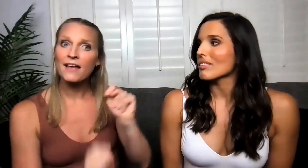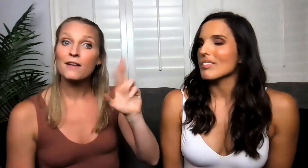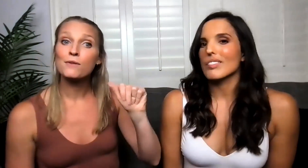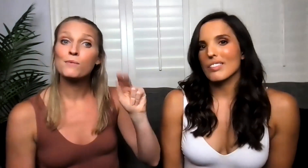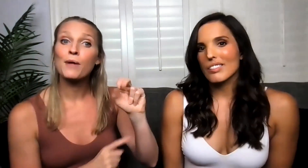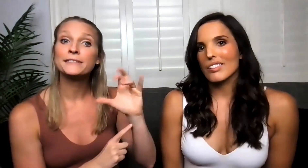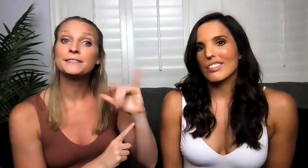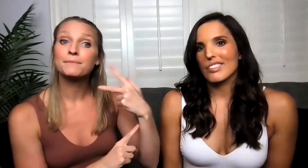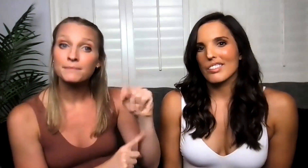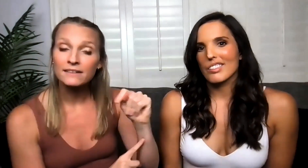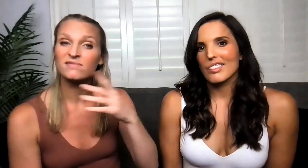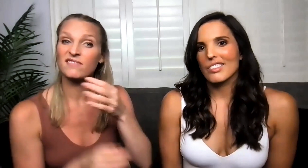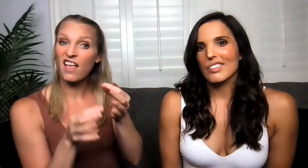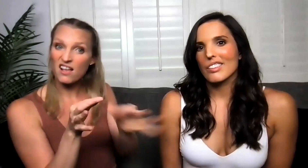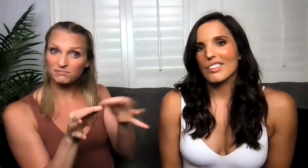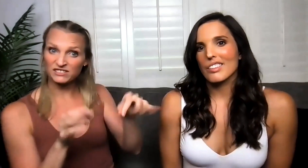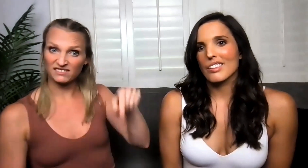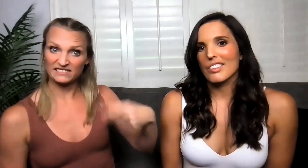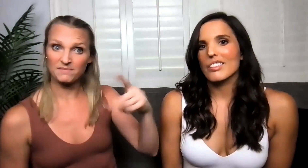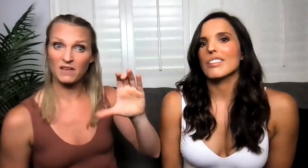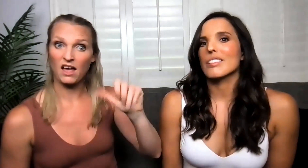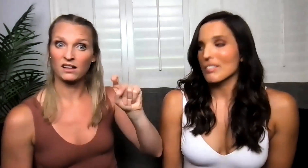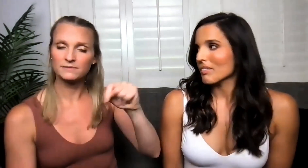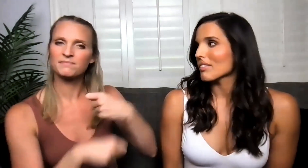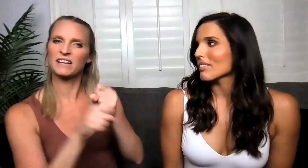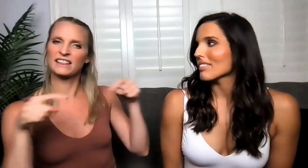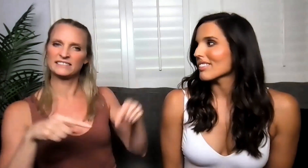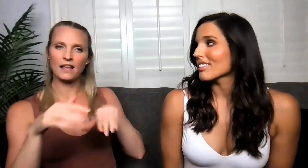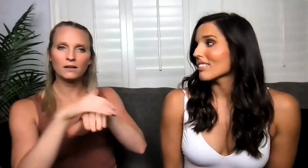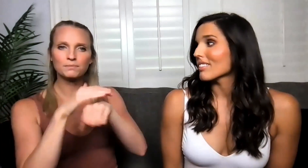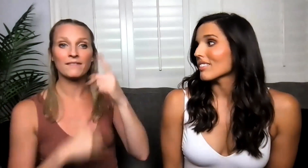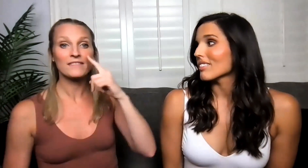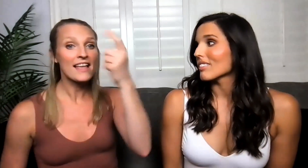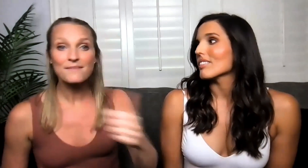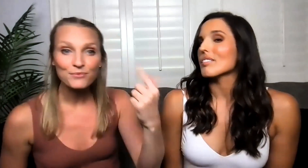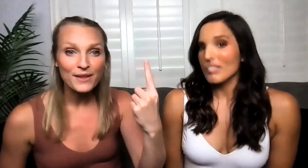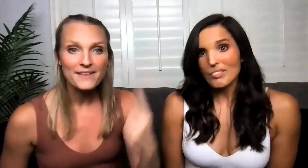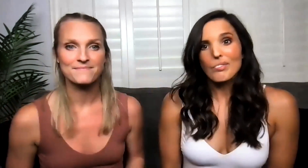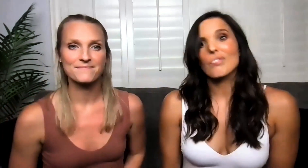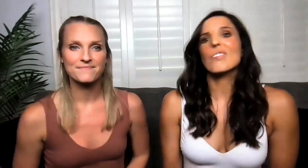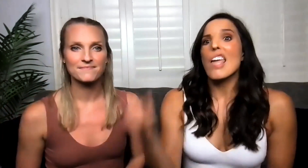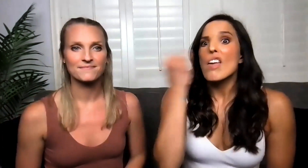for making the transcripts and captions of this podcast accessible for everyone.